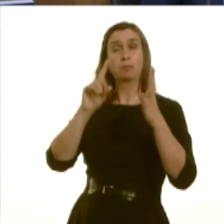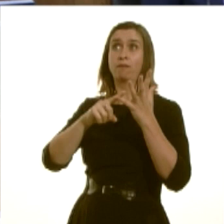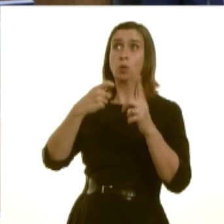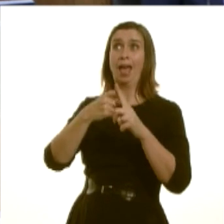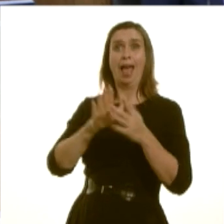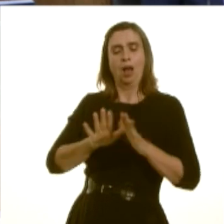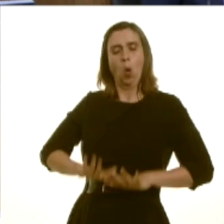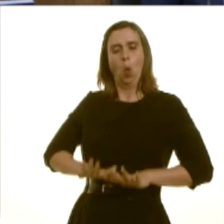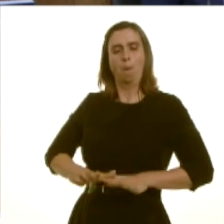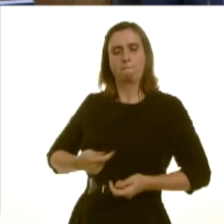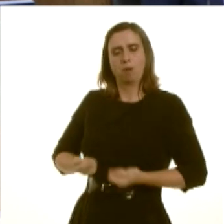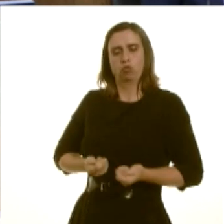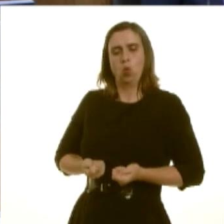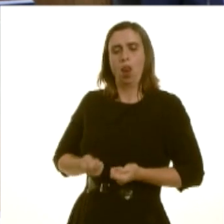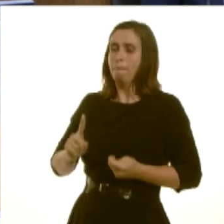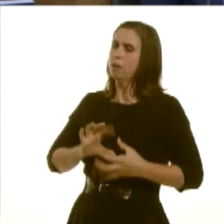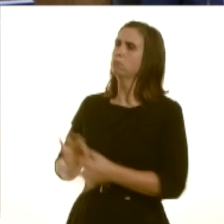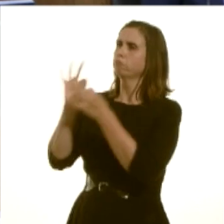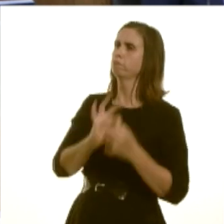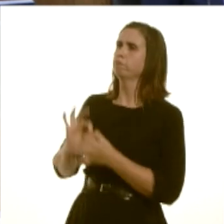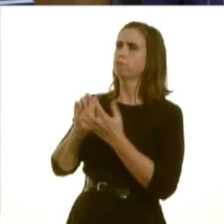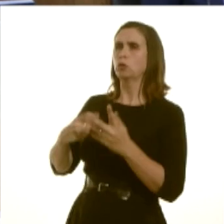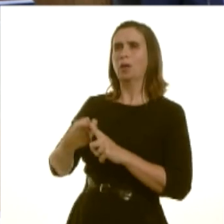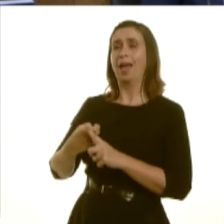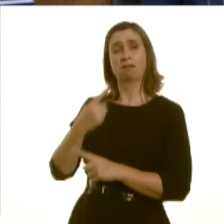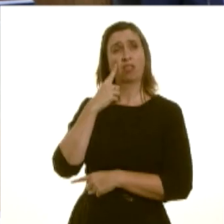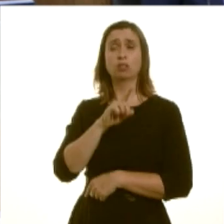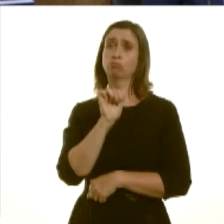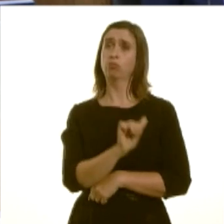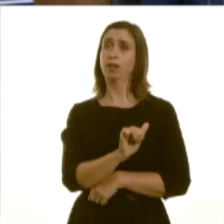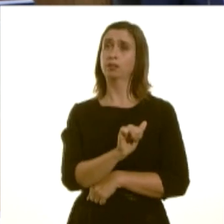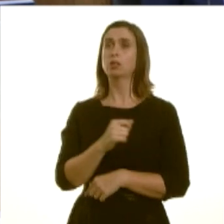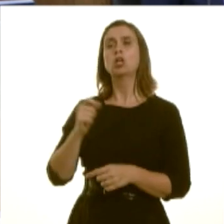would wholeheartedly support, and she is right to say that we should reject separatism in